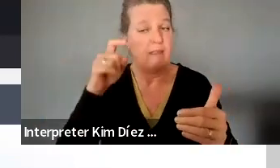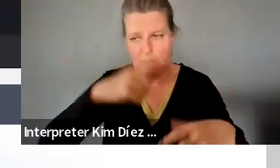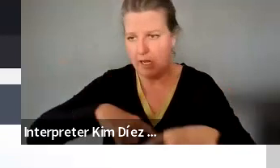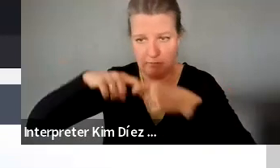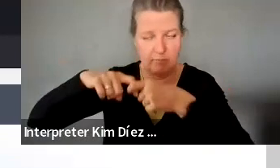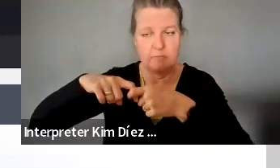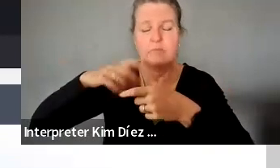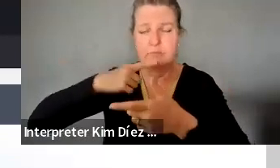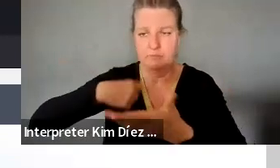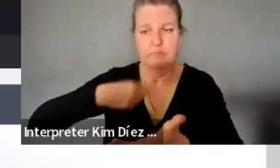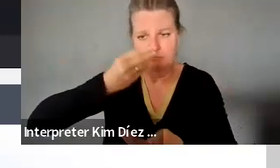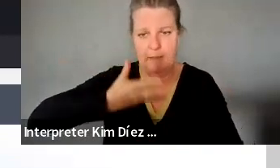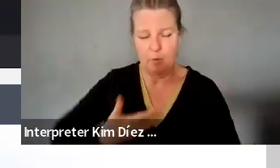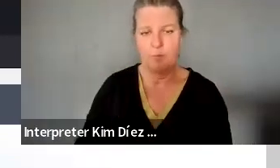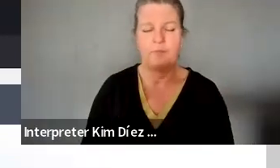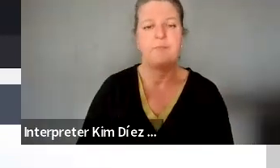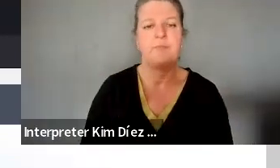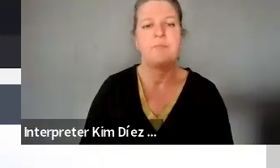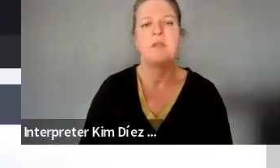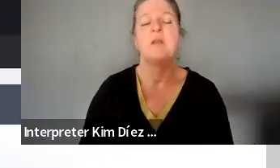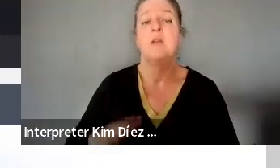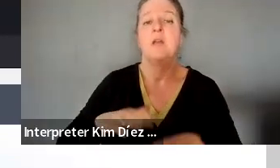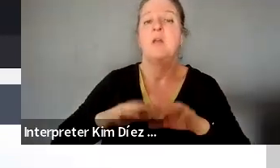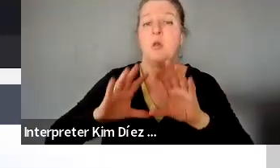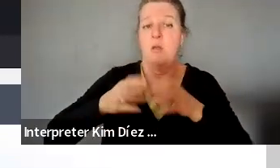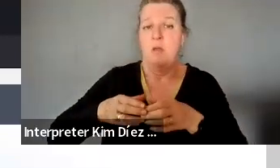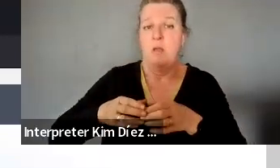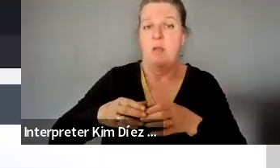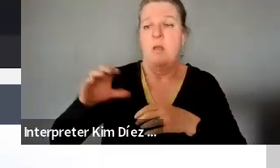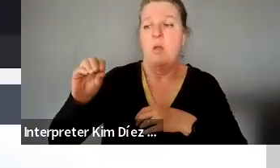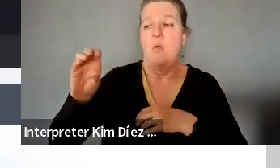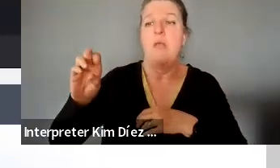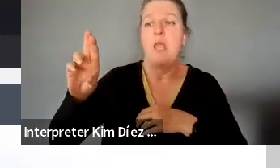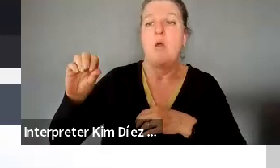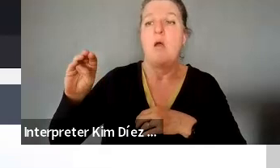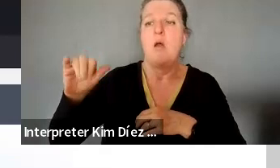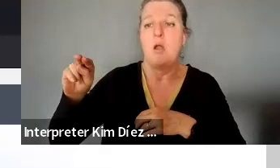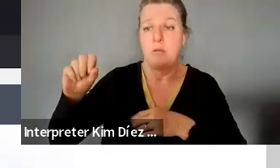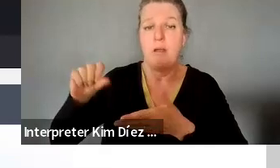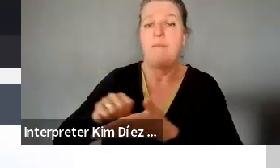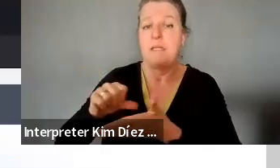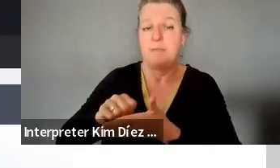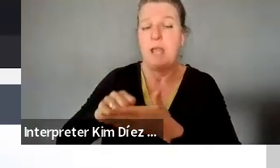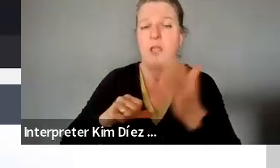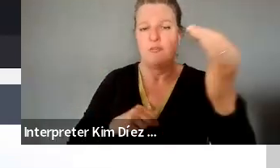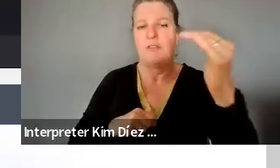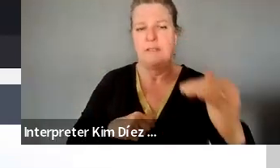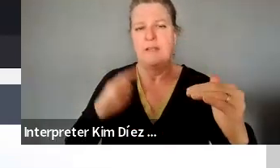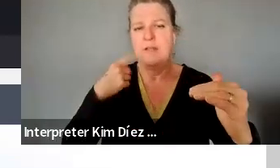So once you are on the Consortium's OER Commons page, you'll see the Open for Antiracism template.